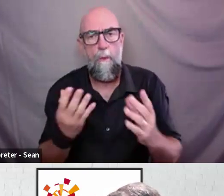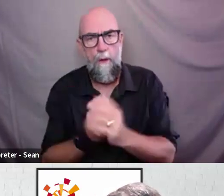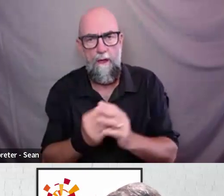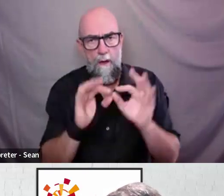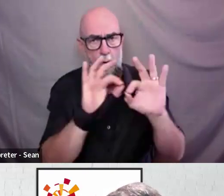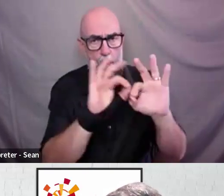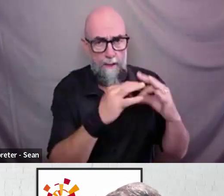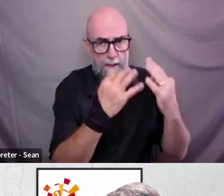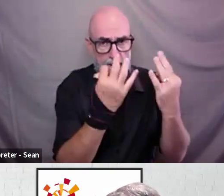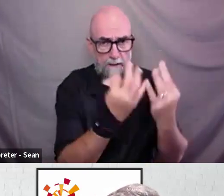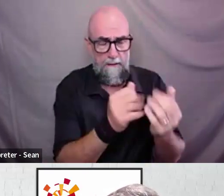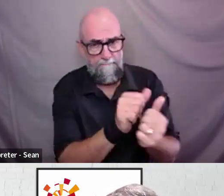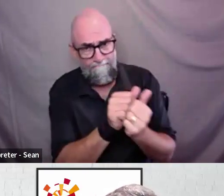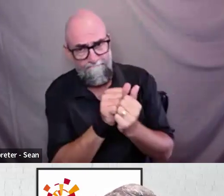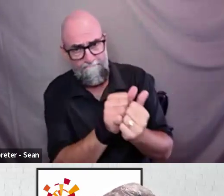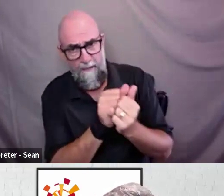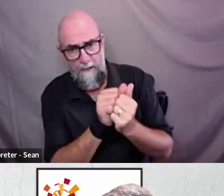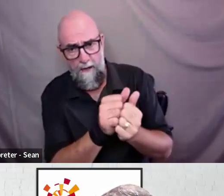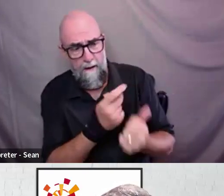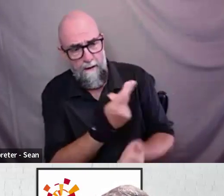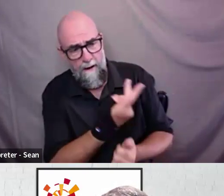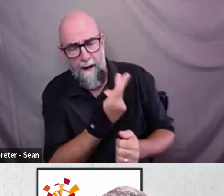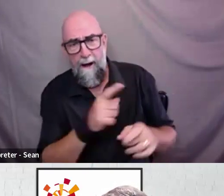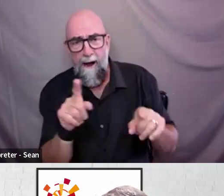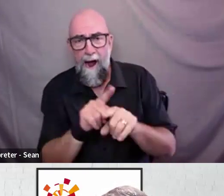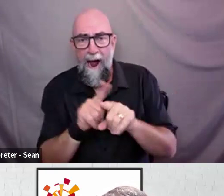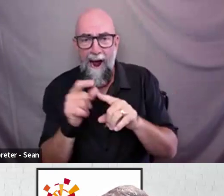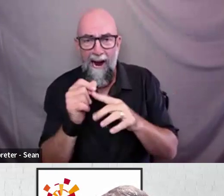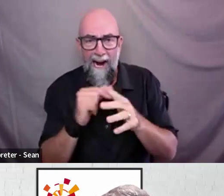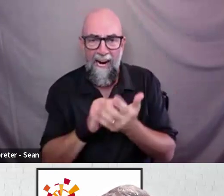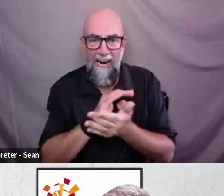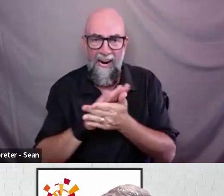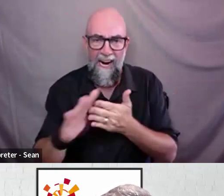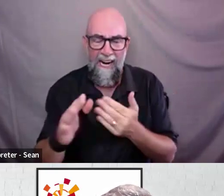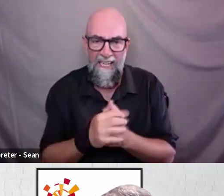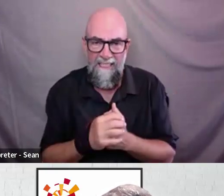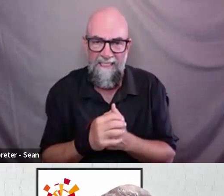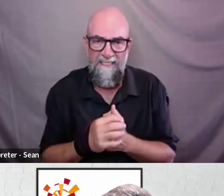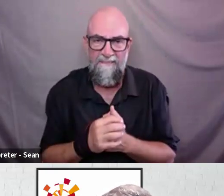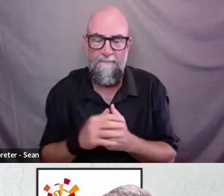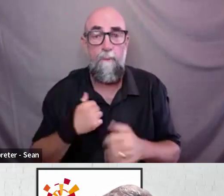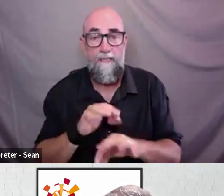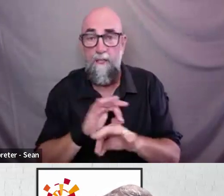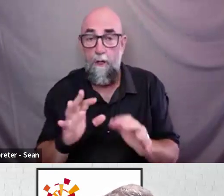I used to run a human rights organisation